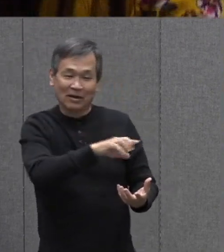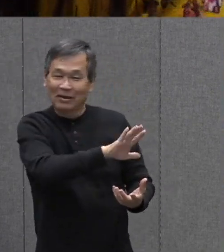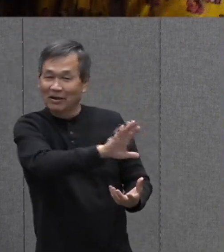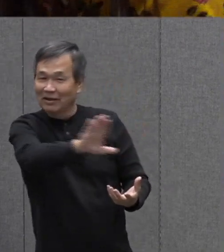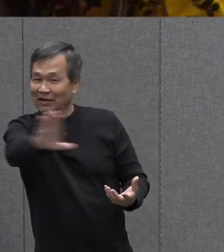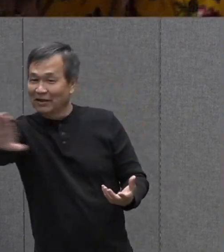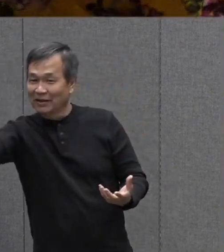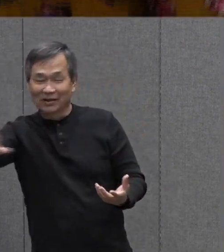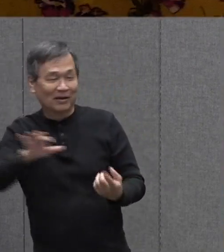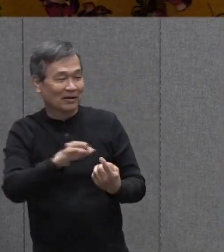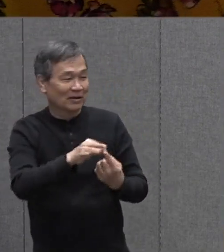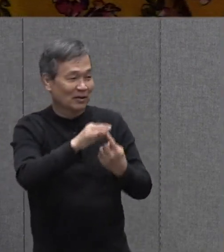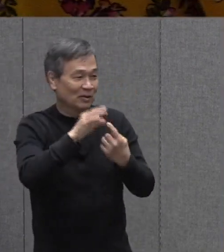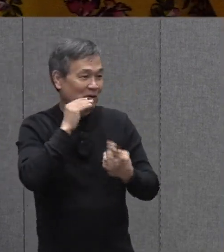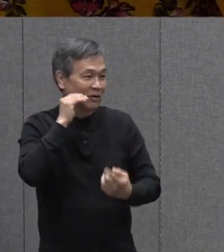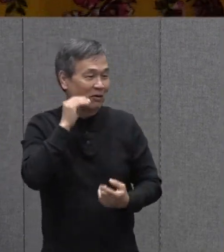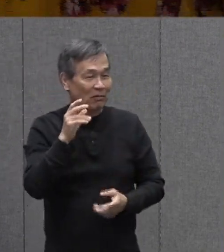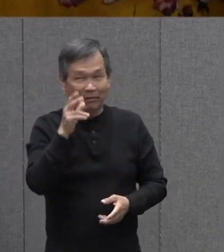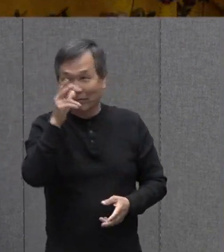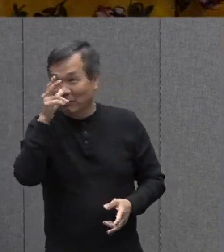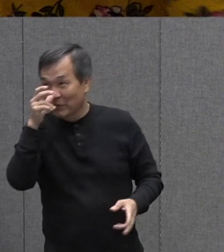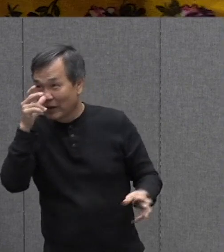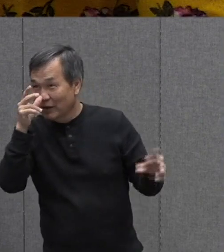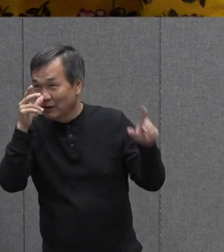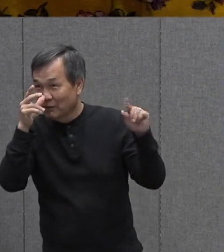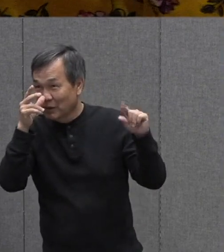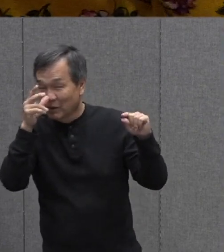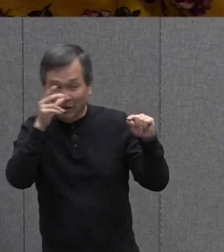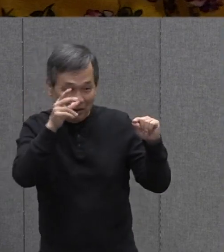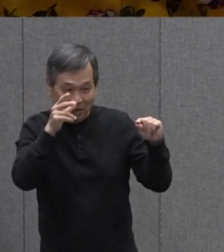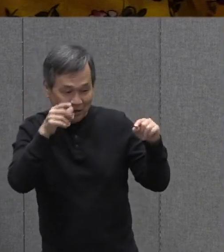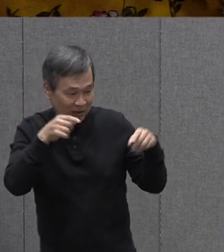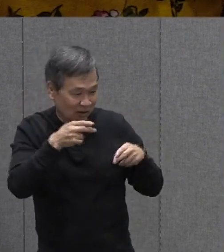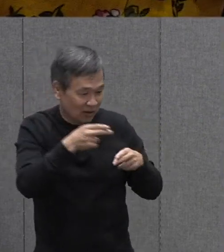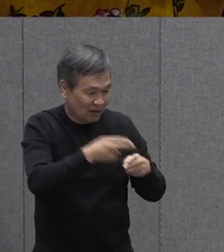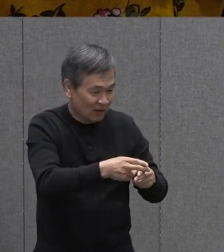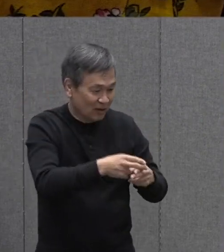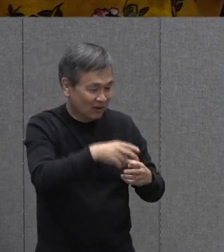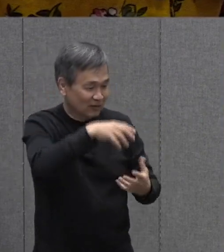"Bugs and birds call Earth their home, "they love the open blue skies,